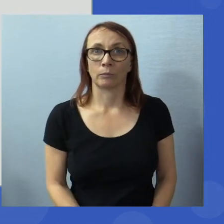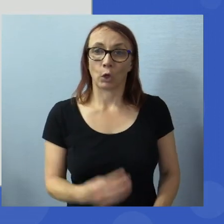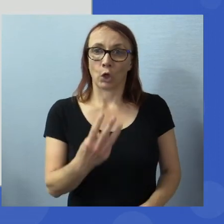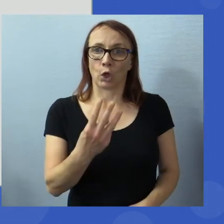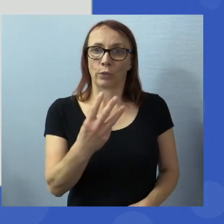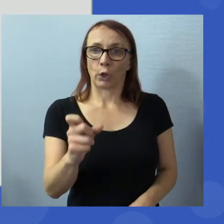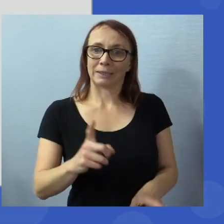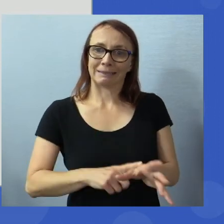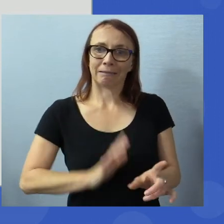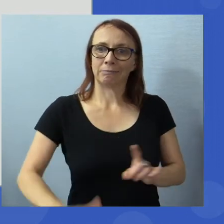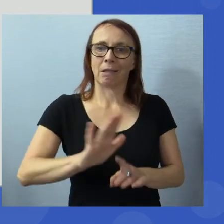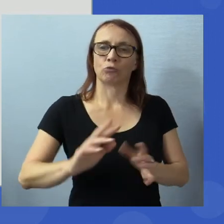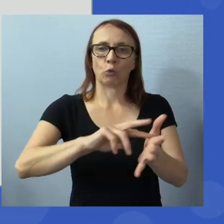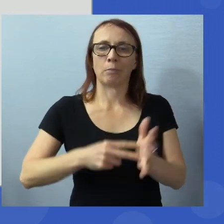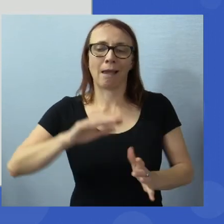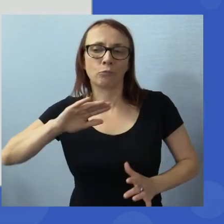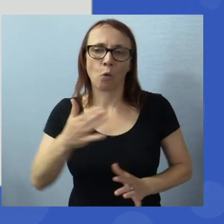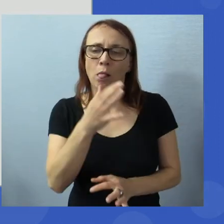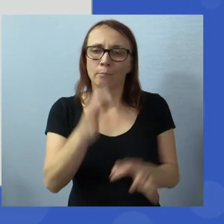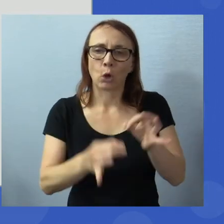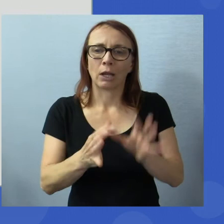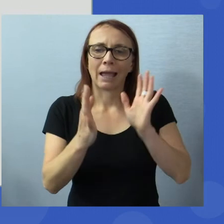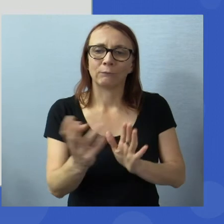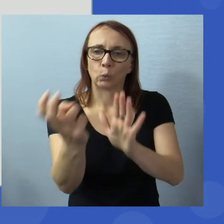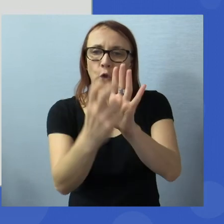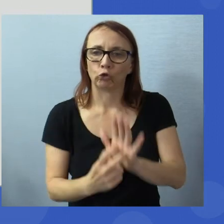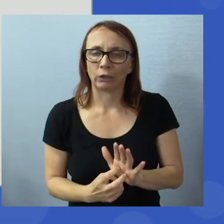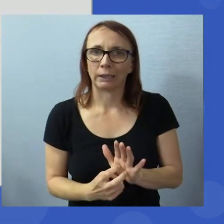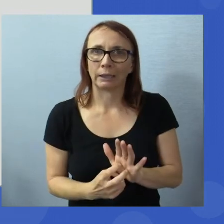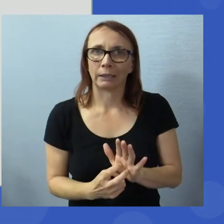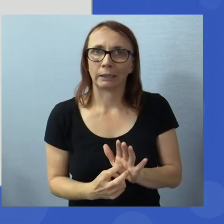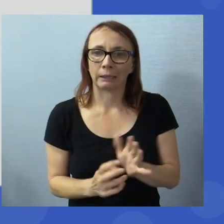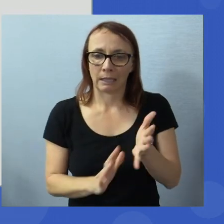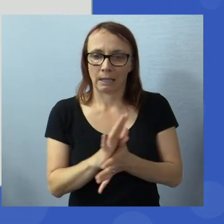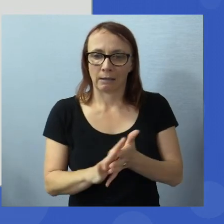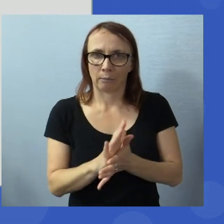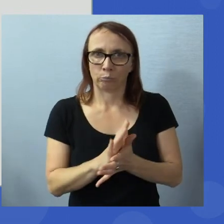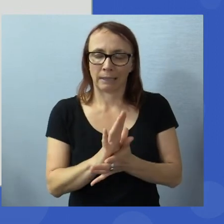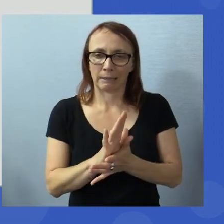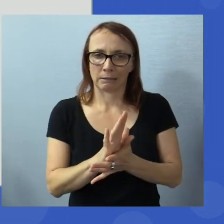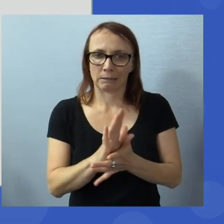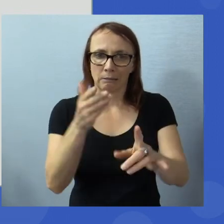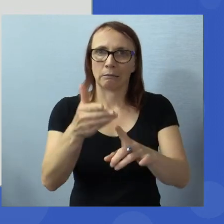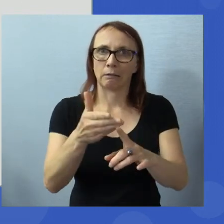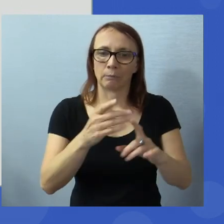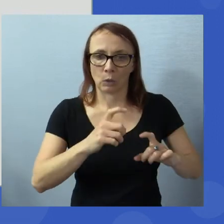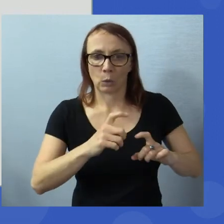plan which politicians from every party signs up to the plan will deliver deliver a sustainable country balancing environment economic and social impact